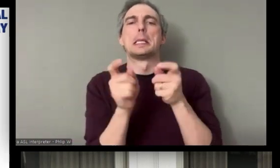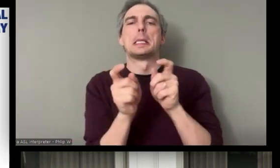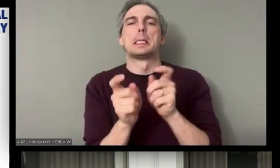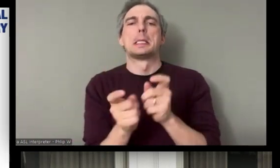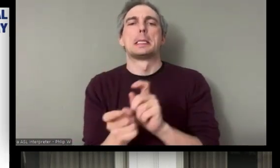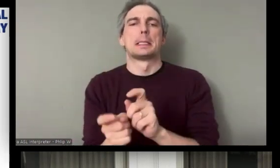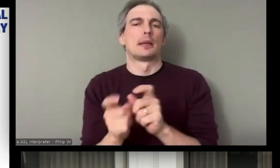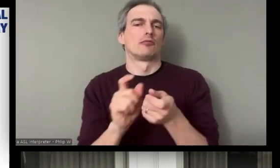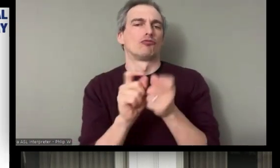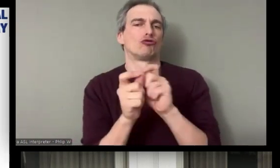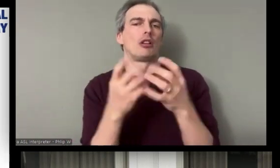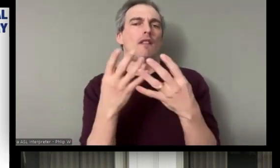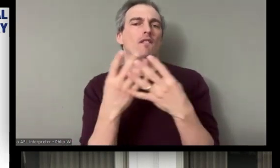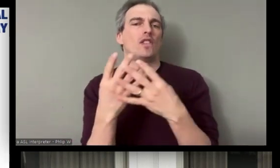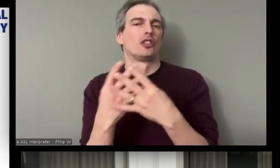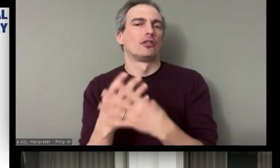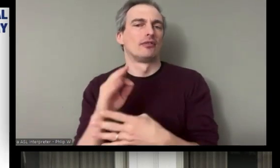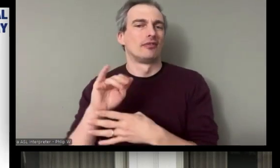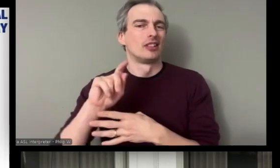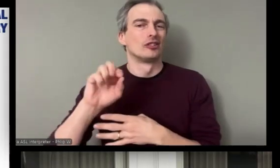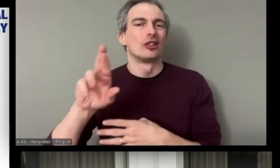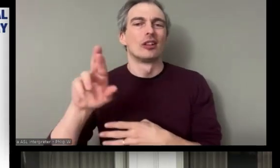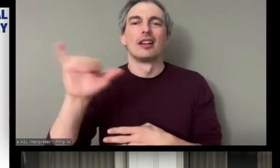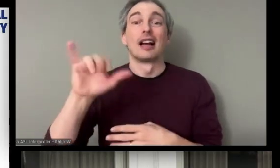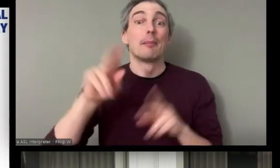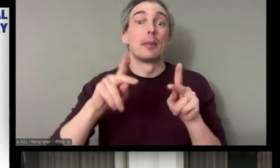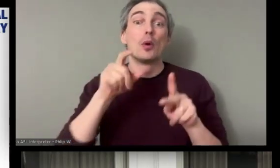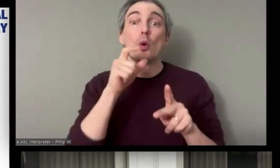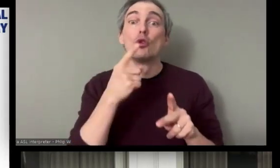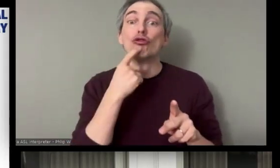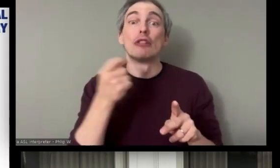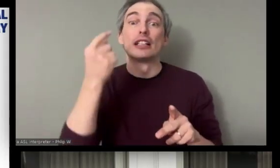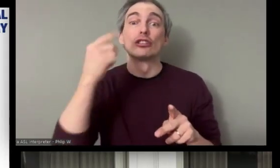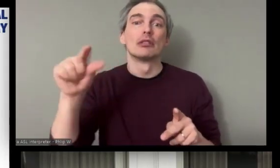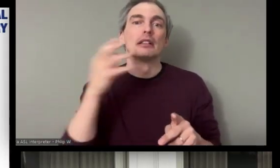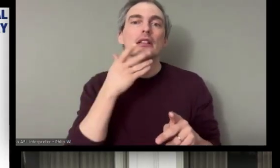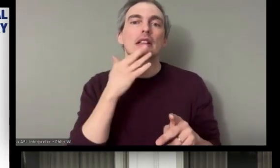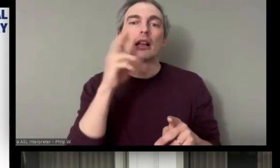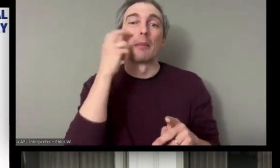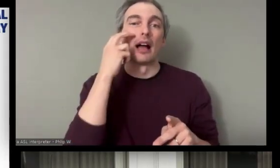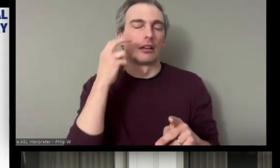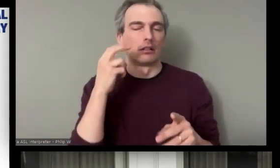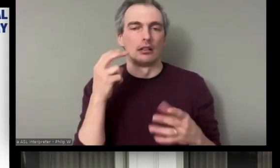Say, for people with red-green colorblindness. To be honest, I would love to still know, from people who are